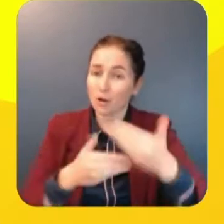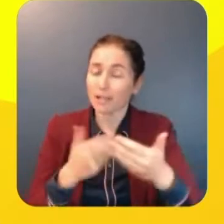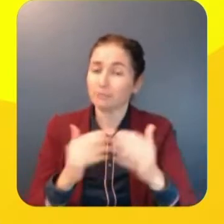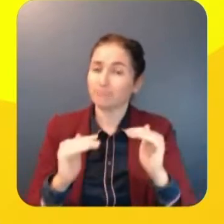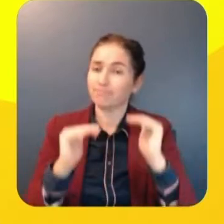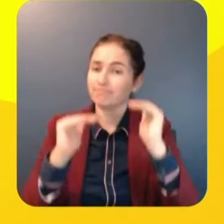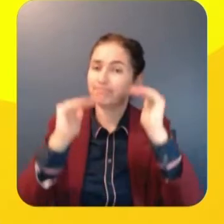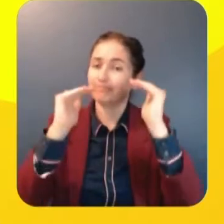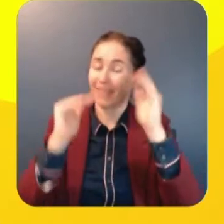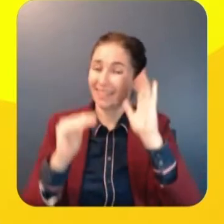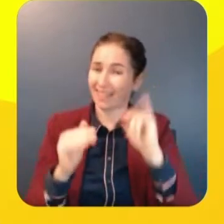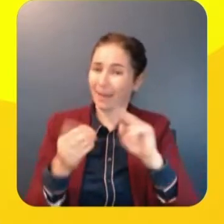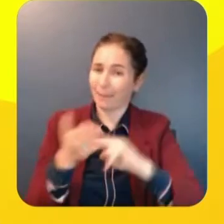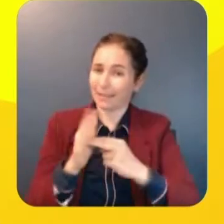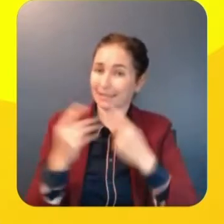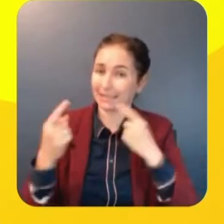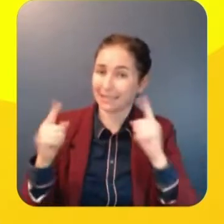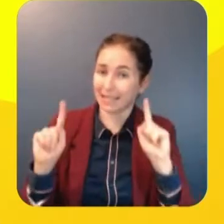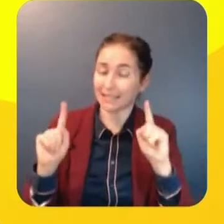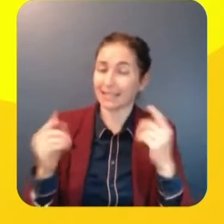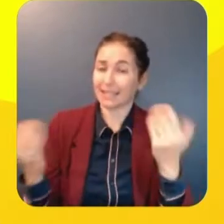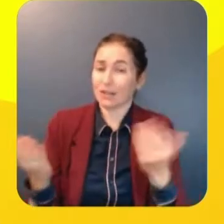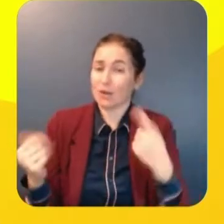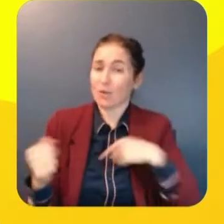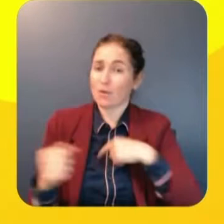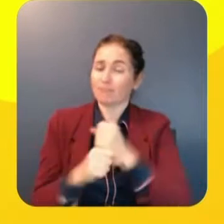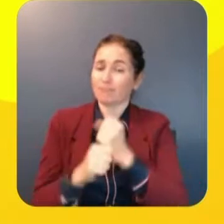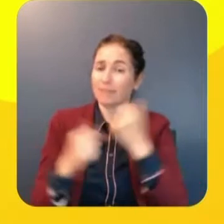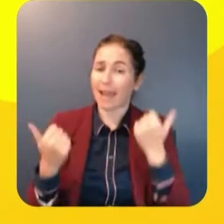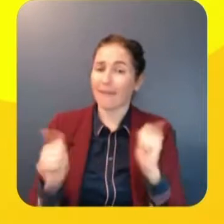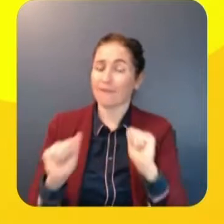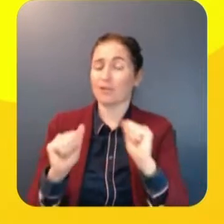So at Groupon, we're making this effort with regards to improving representation